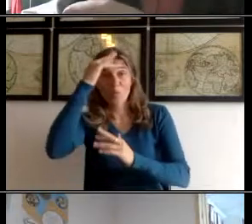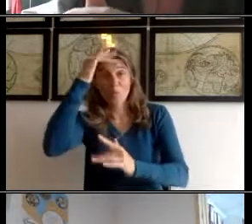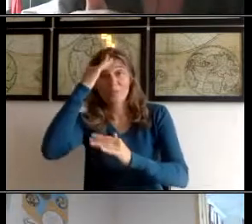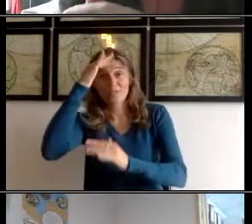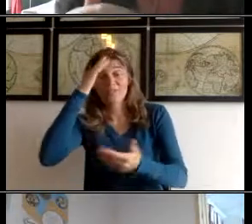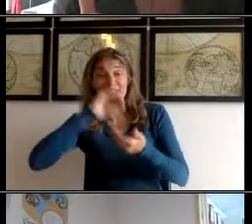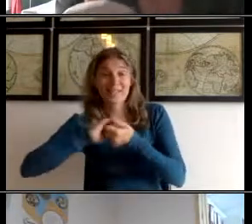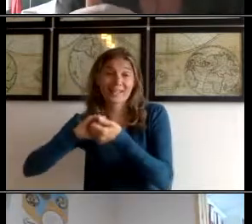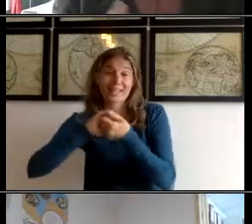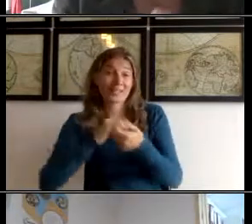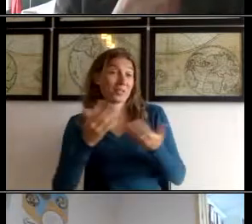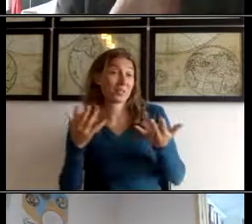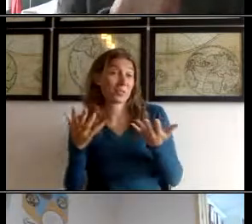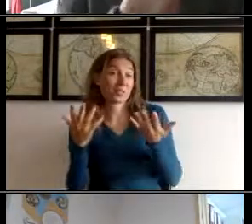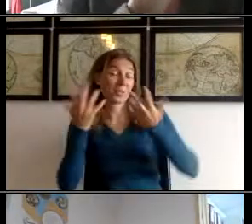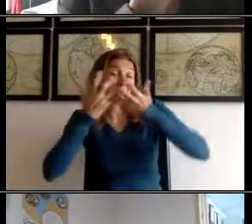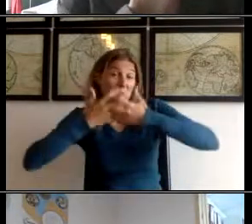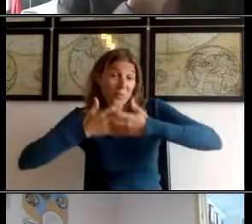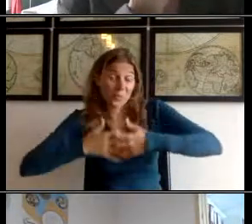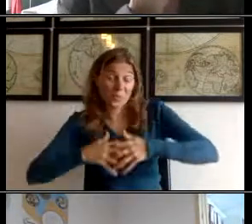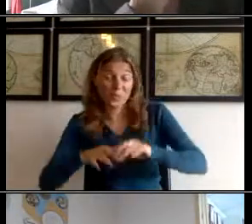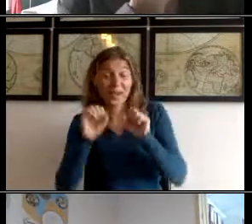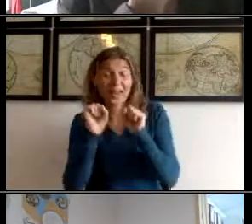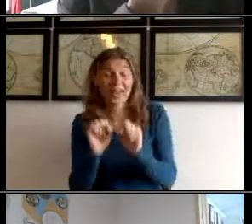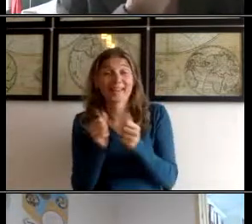This gives you a push there.